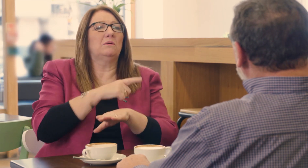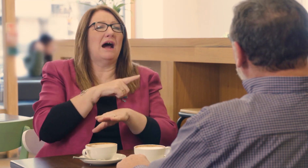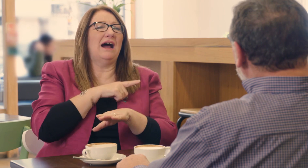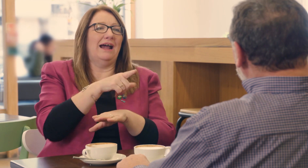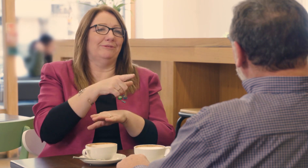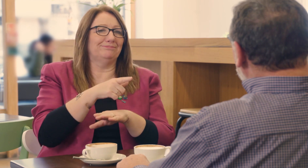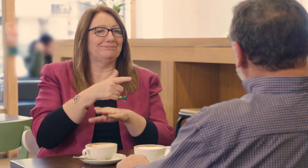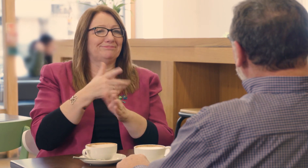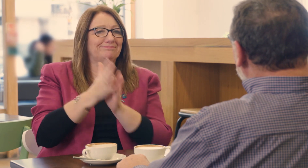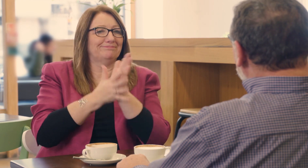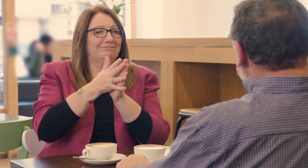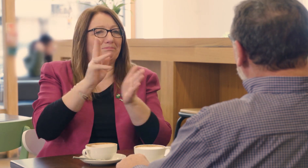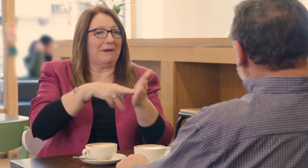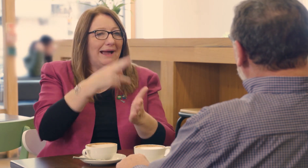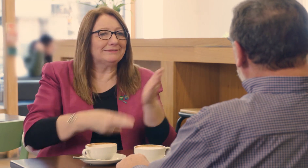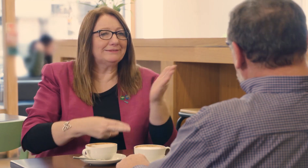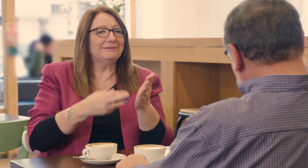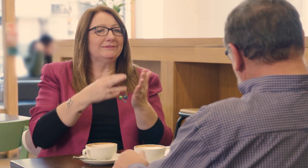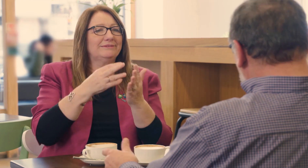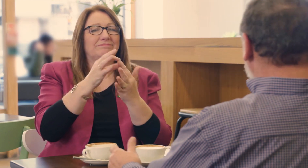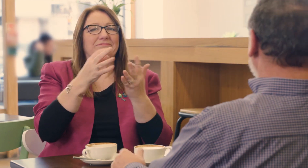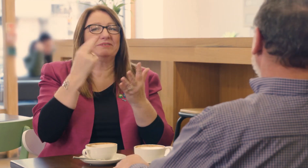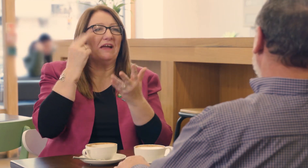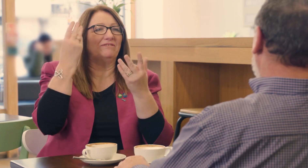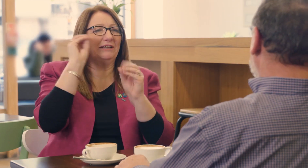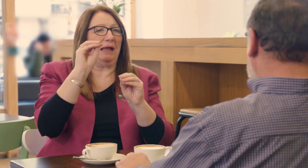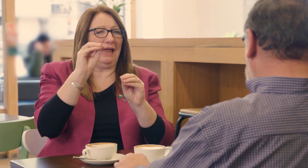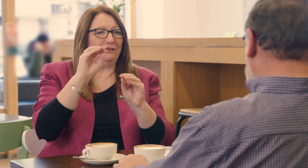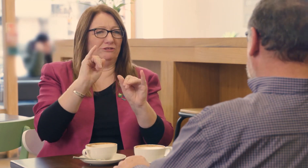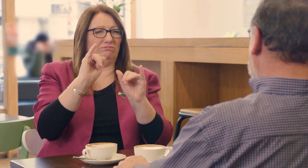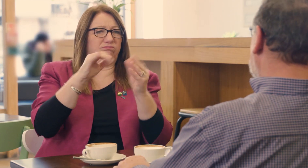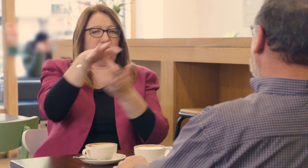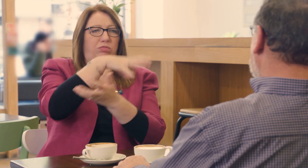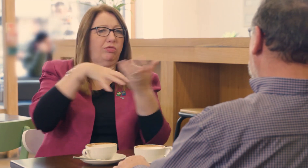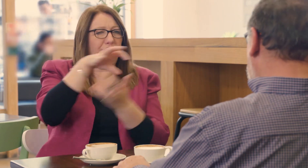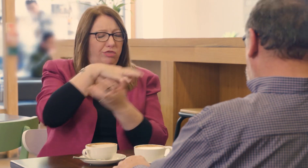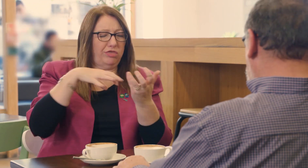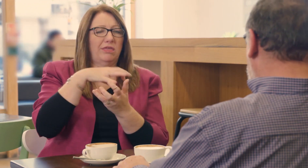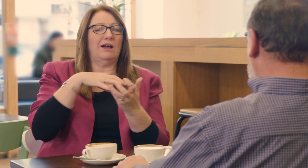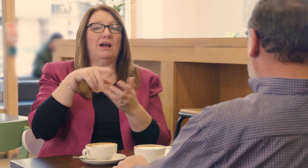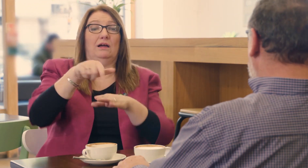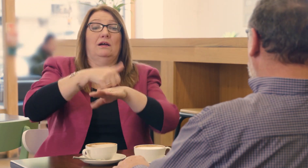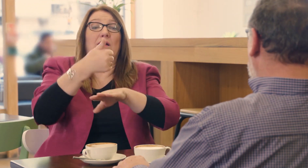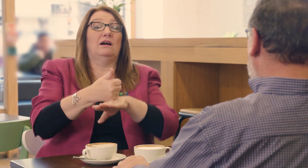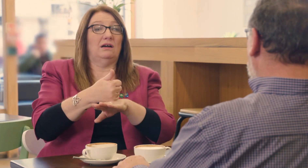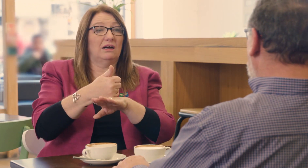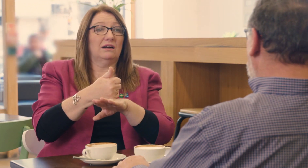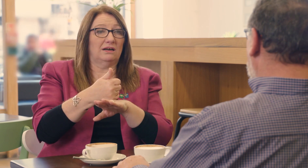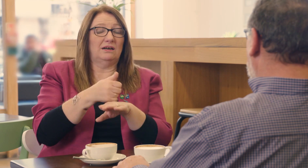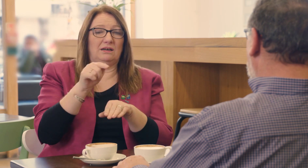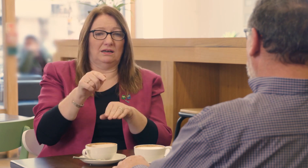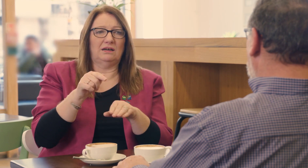was set up in response to the ban on the use of Sign Language and the terrible chaos that ensued in Deaf education.